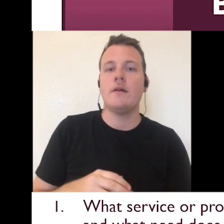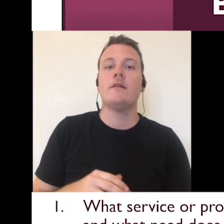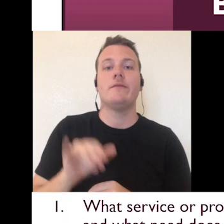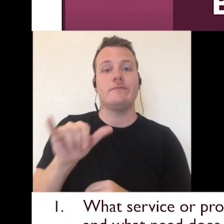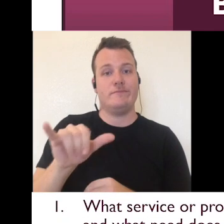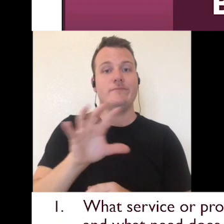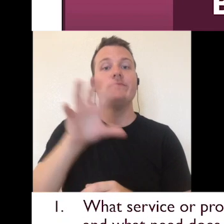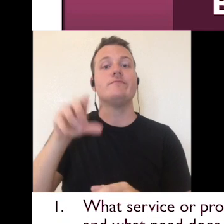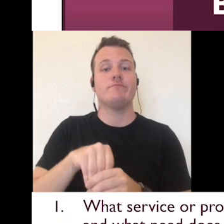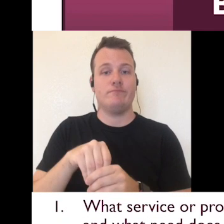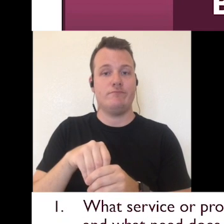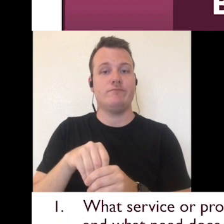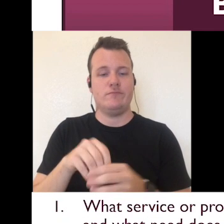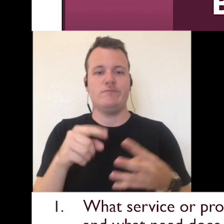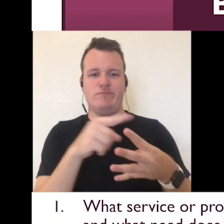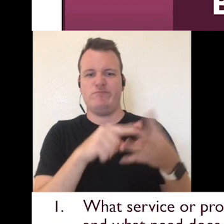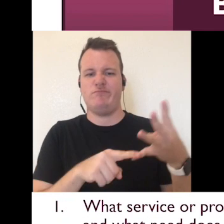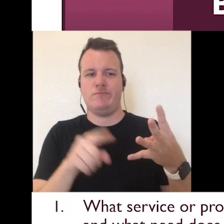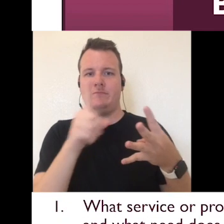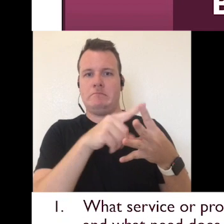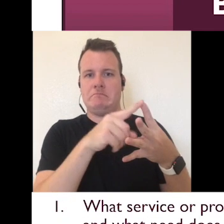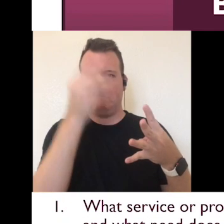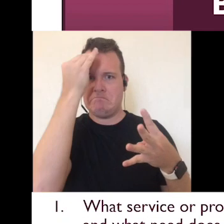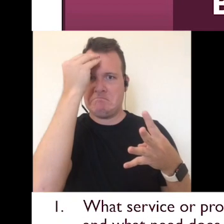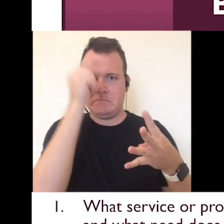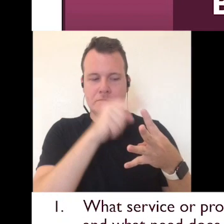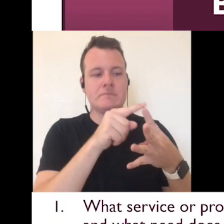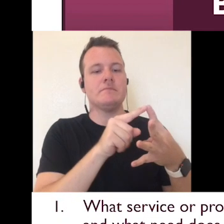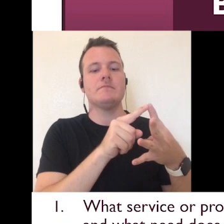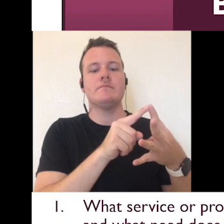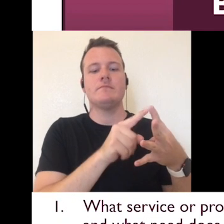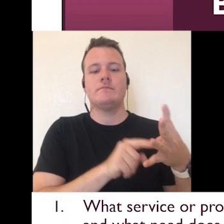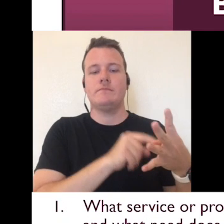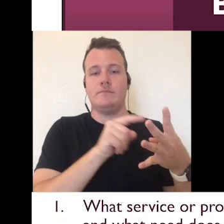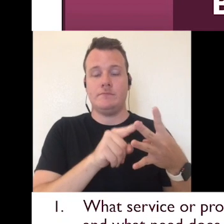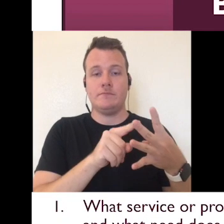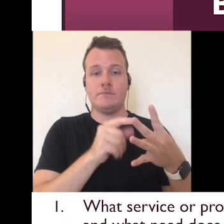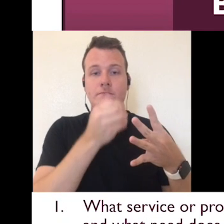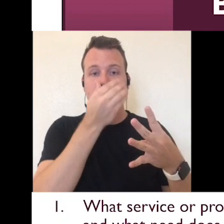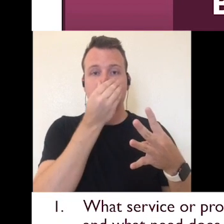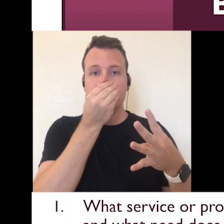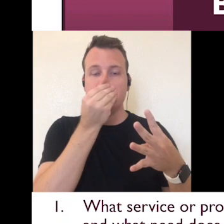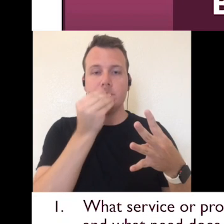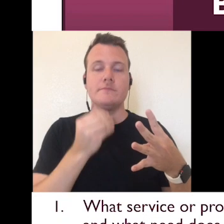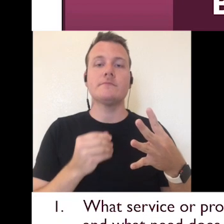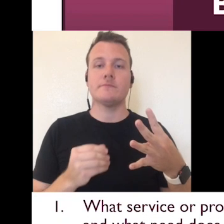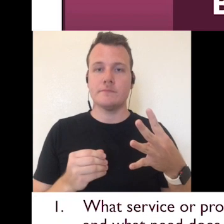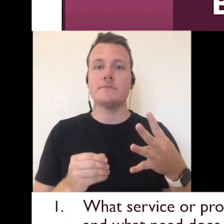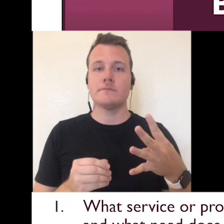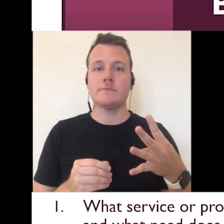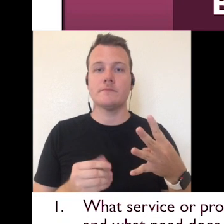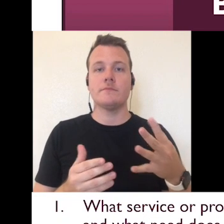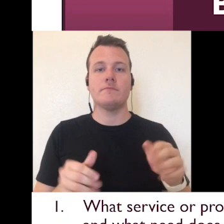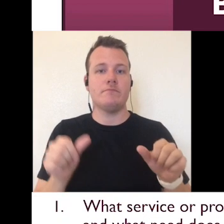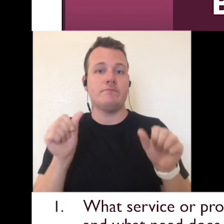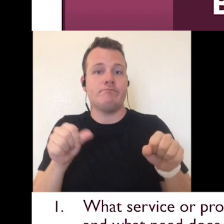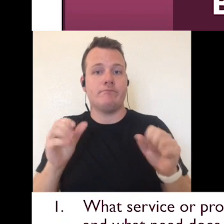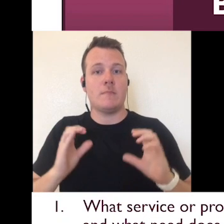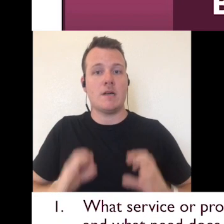some other kind of a need? And those other kind of- that's some part of the first four questions you ask yourself, and from that view,